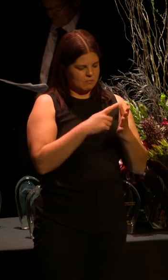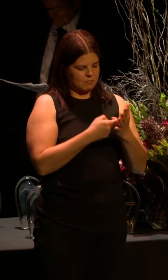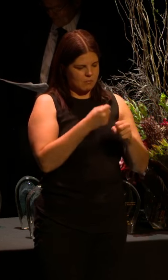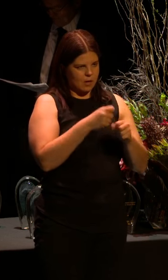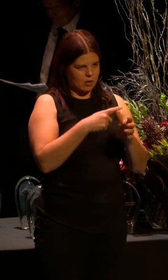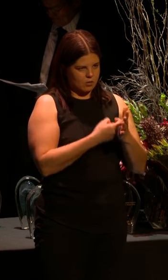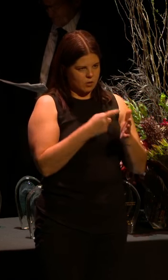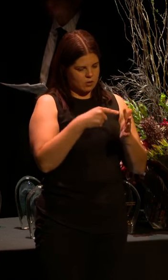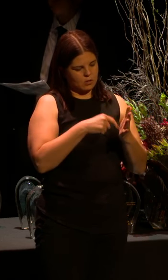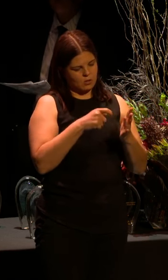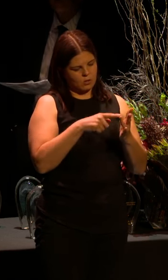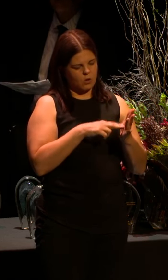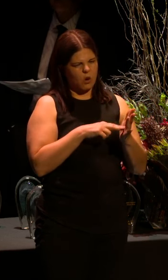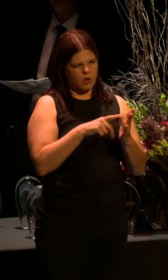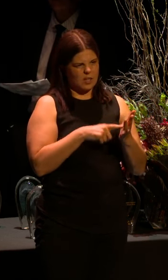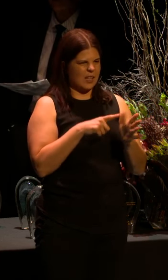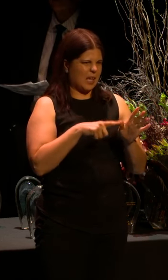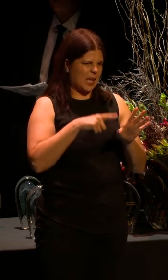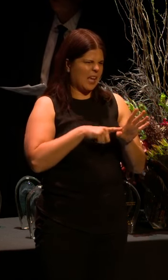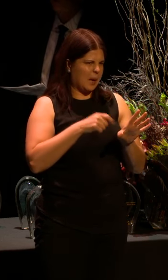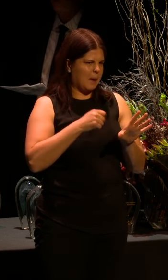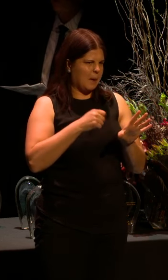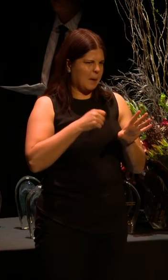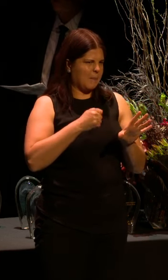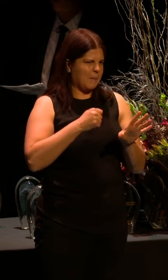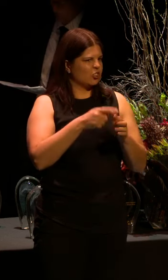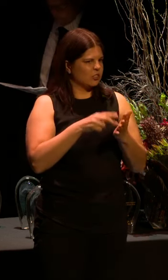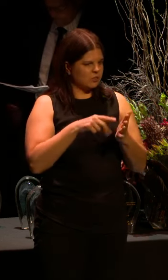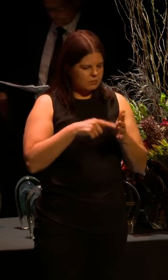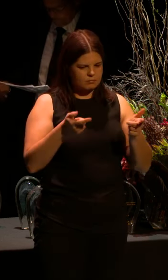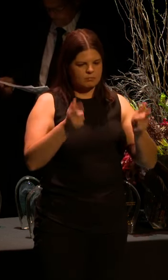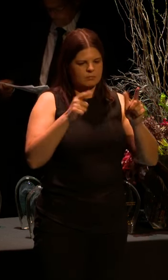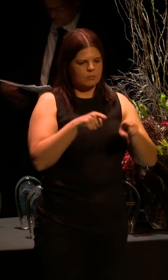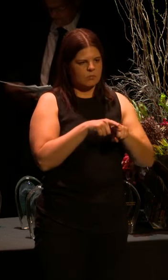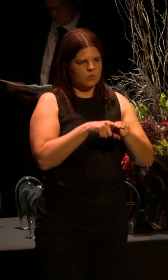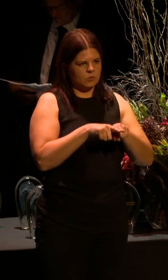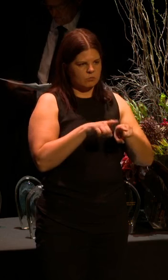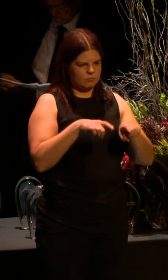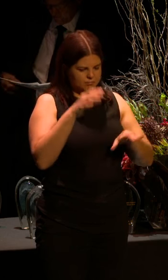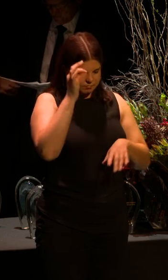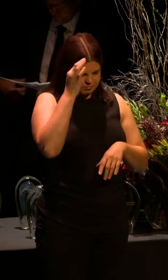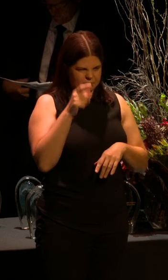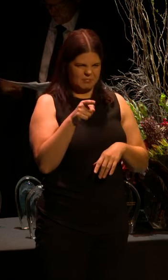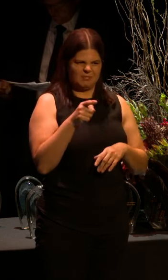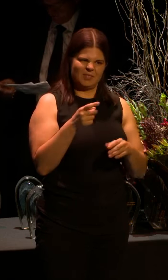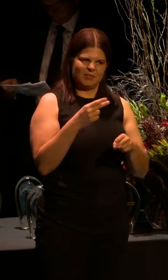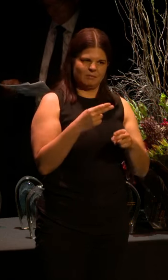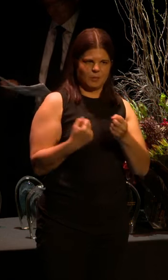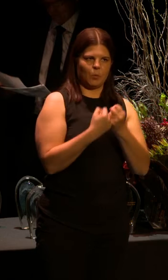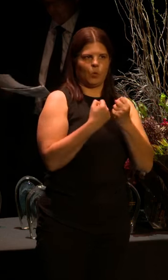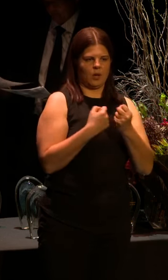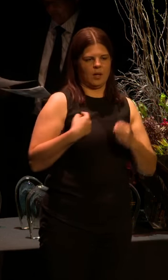which so tirelessly supports writers and illustrators. And when you write picture-books, you need two things -